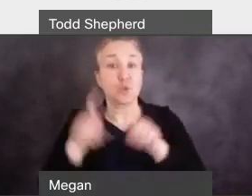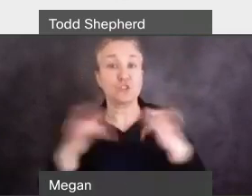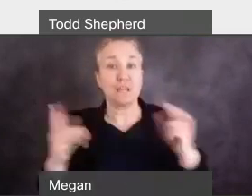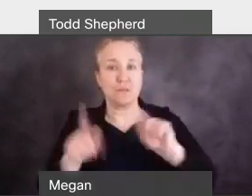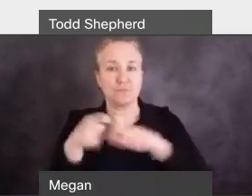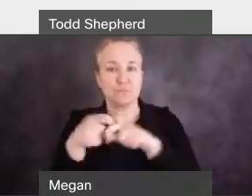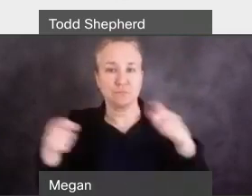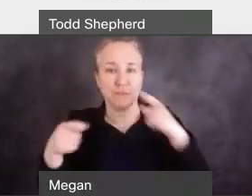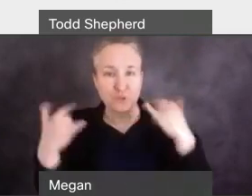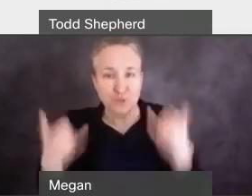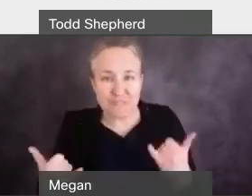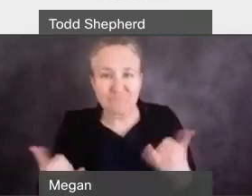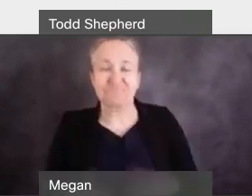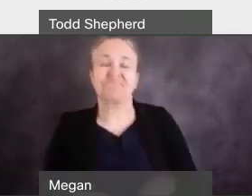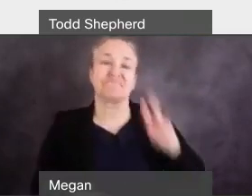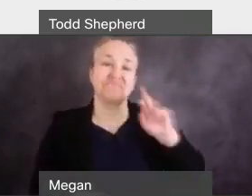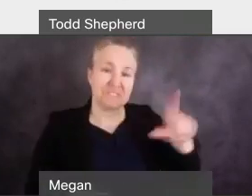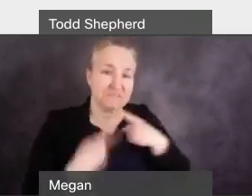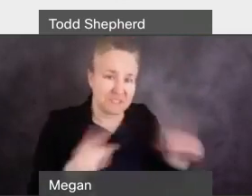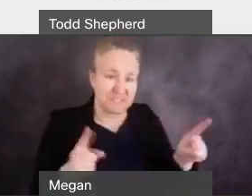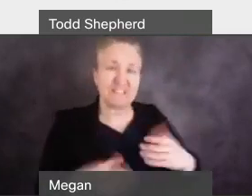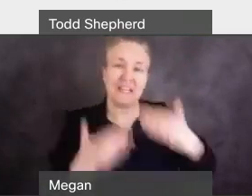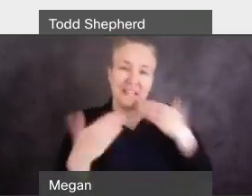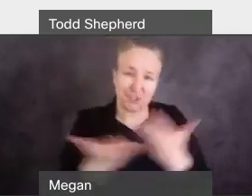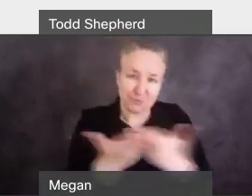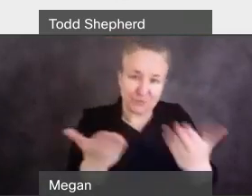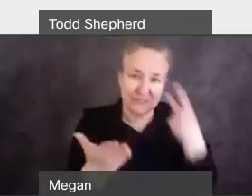[Commissioner Arkoosh] Thank you, everyone. We'll see you next week.